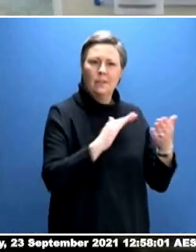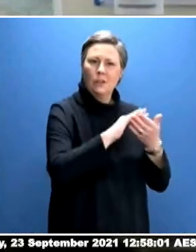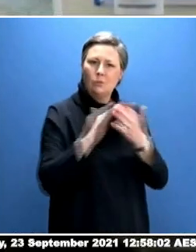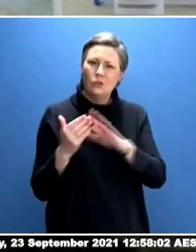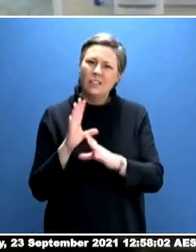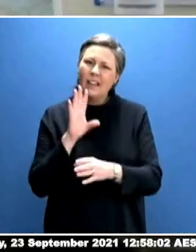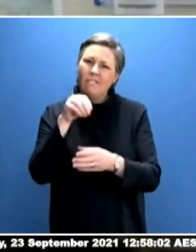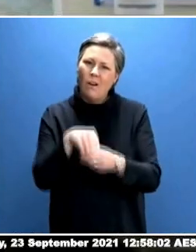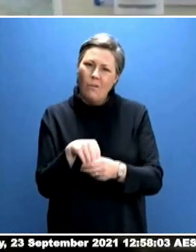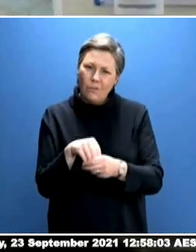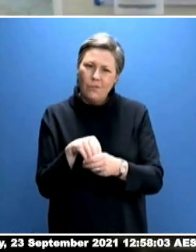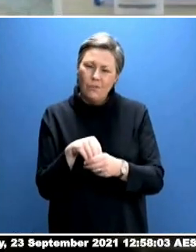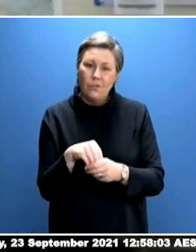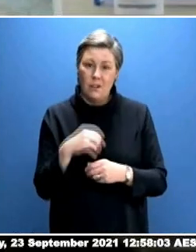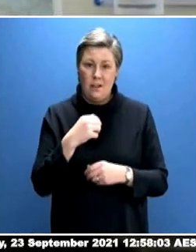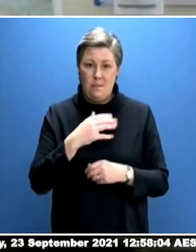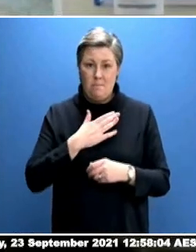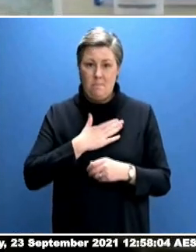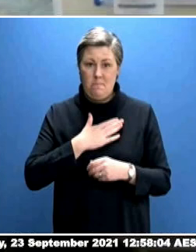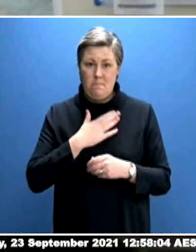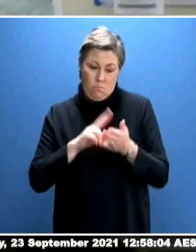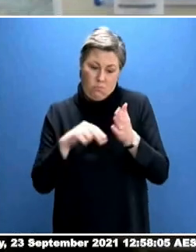We're a small jurisdiction.